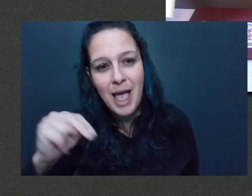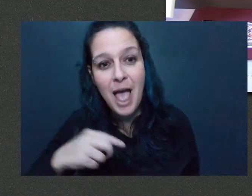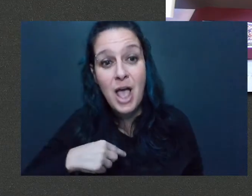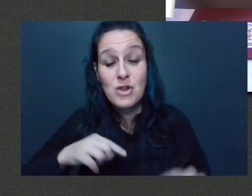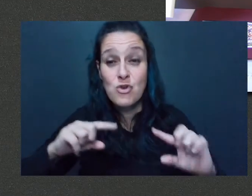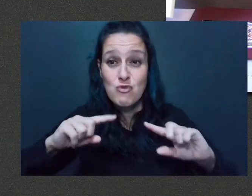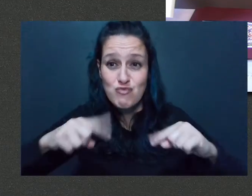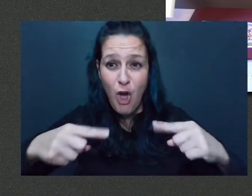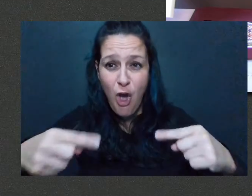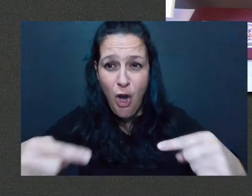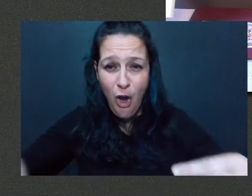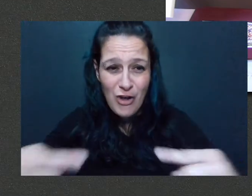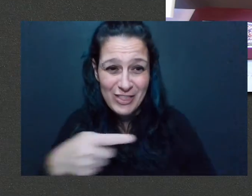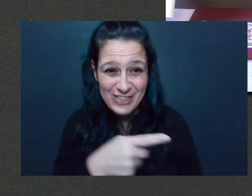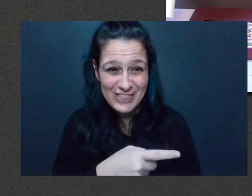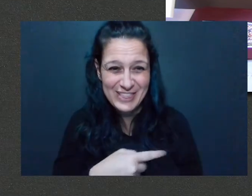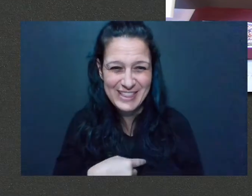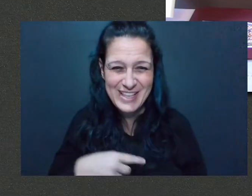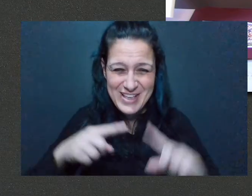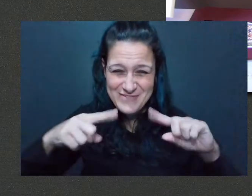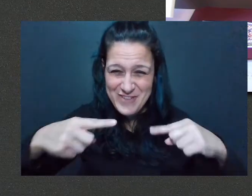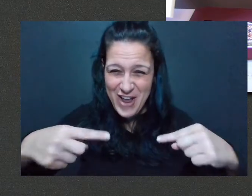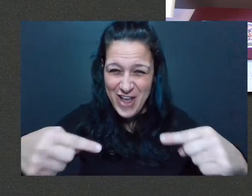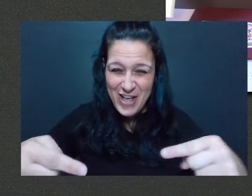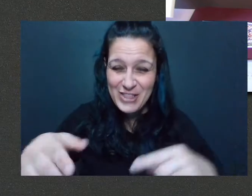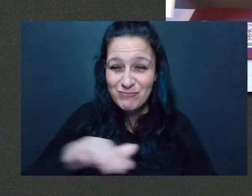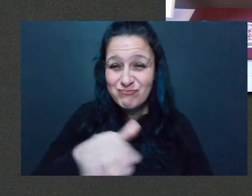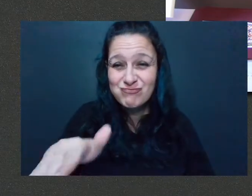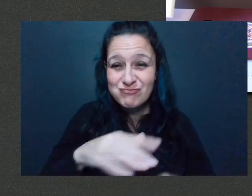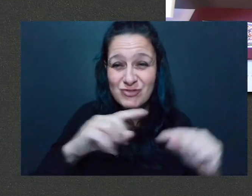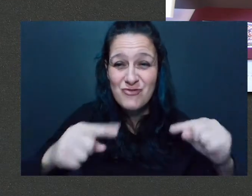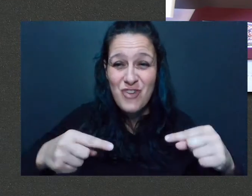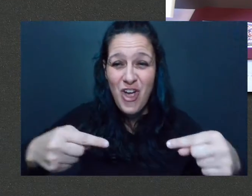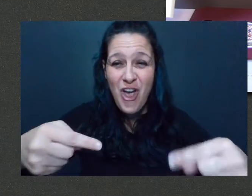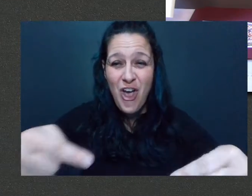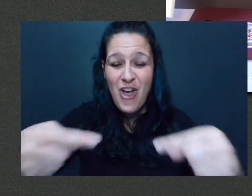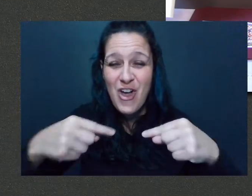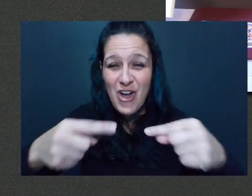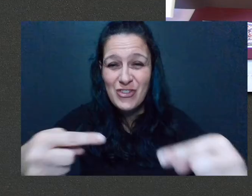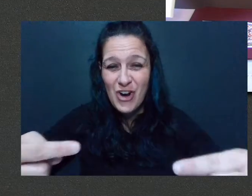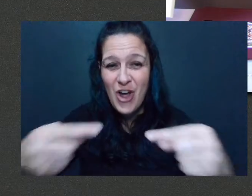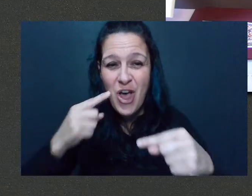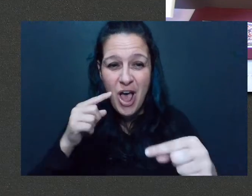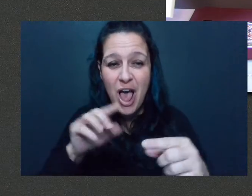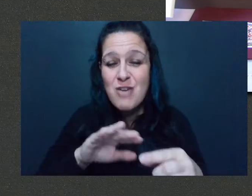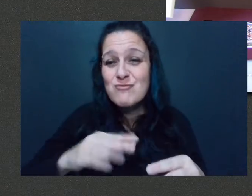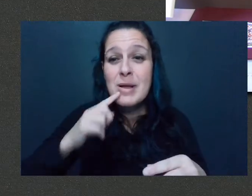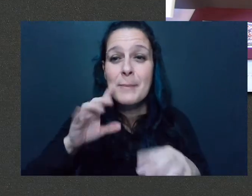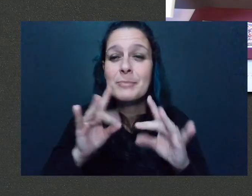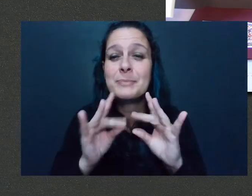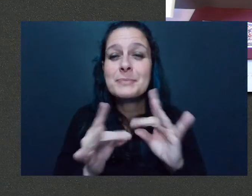You get to roll the peanut butter toilet paper roll in the seed.